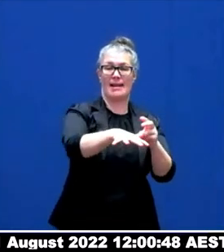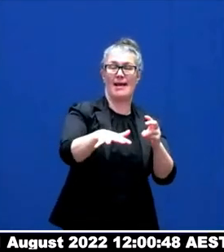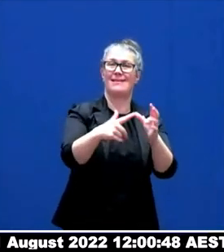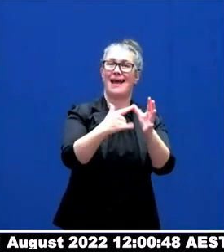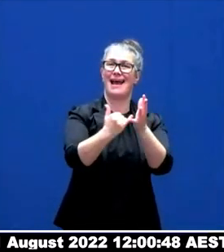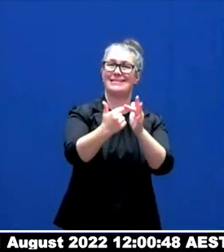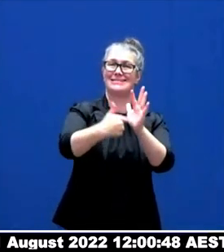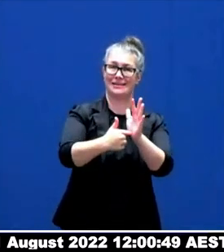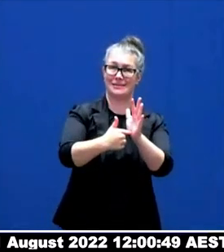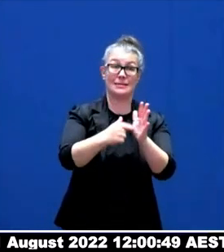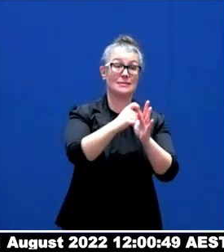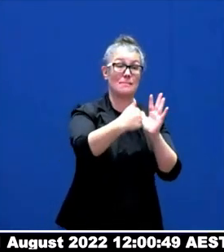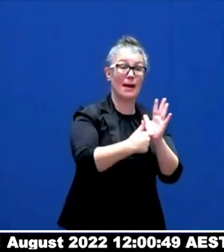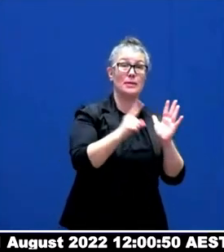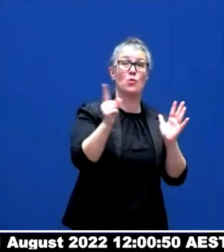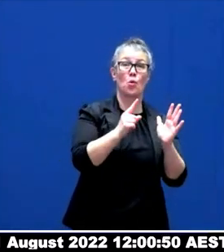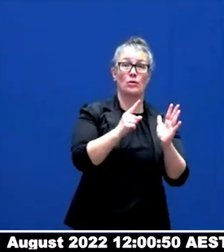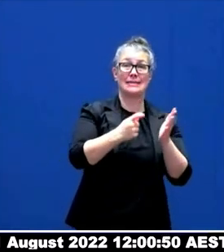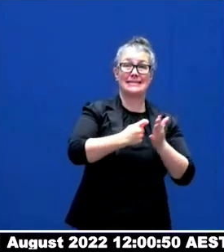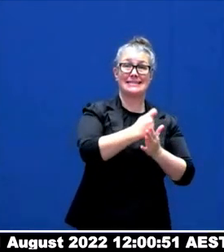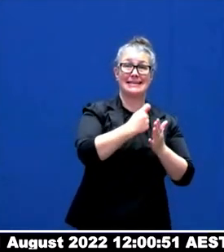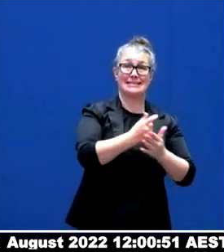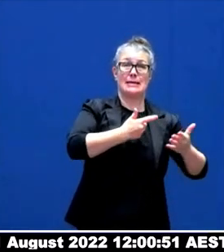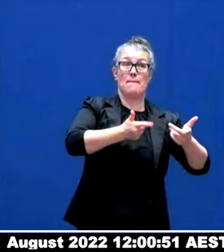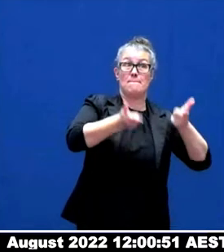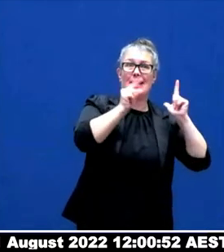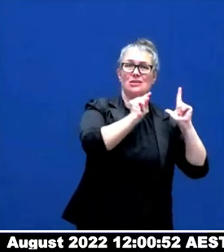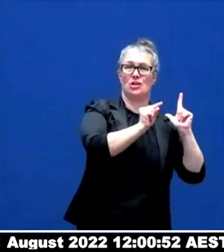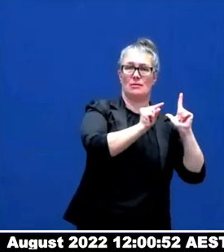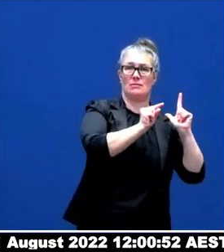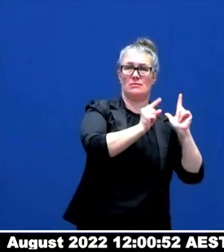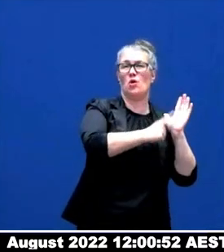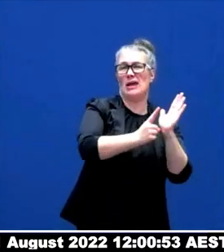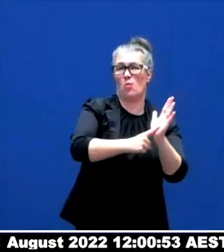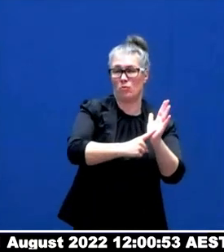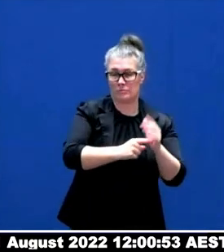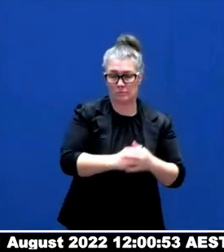tenancy managers. MS EASTMAN: So, in terms of sort of understanding how this idea of